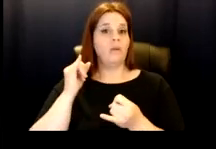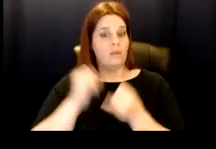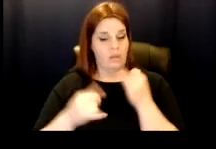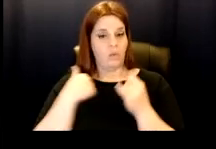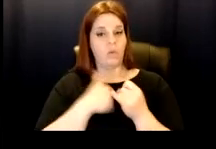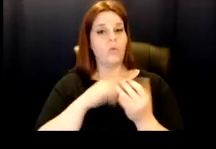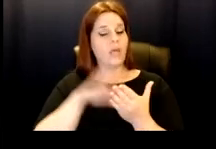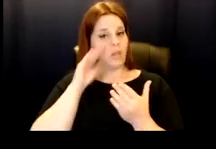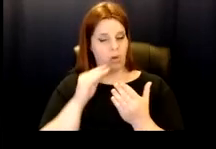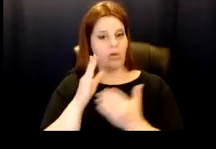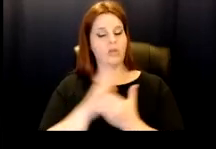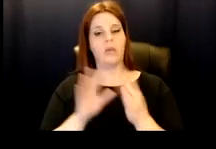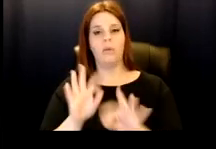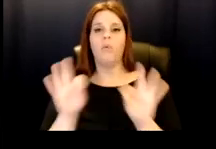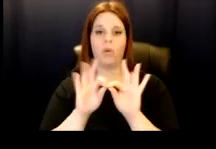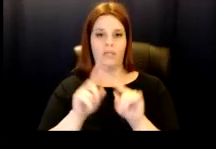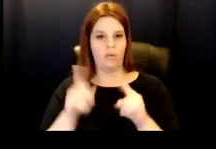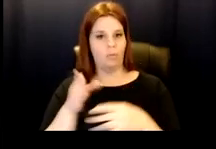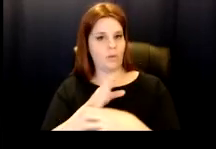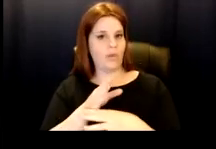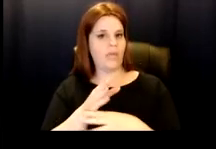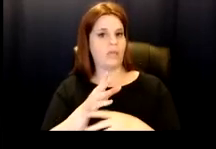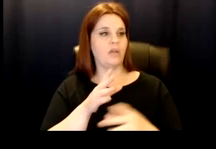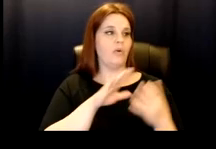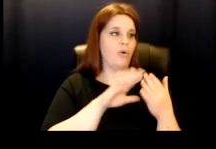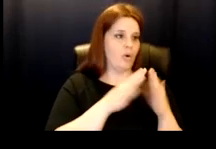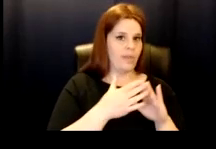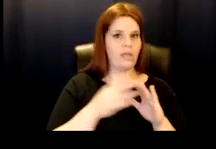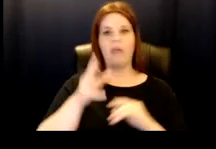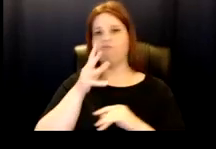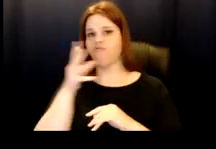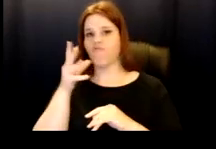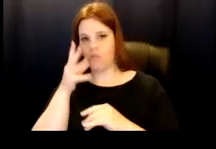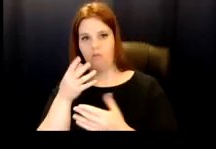some important differences between urban and rural financial institutions, and generally